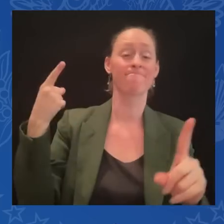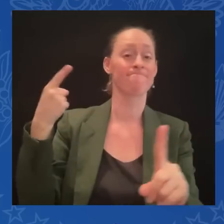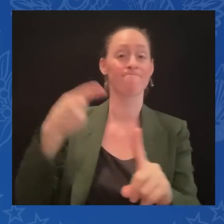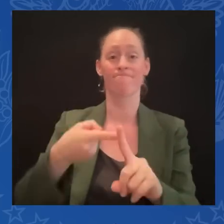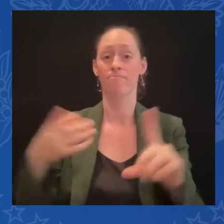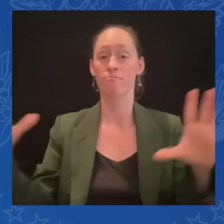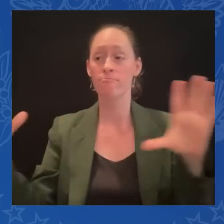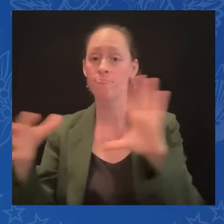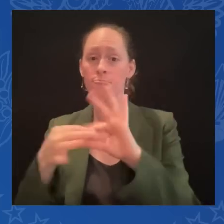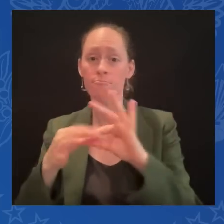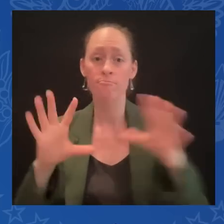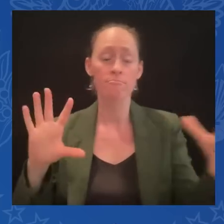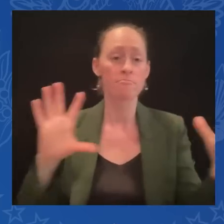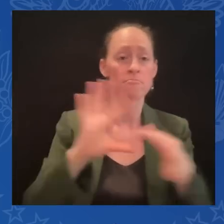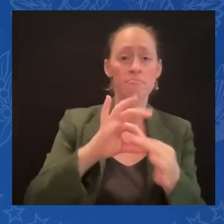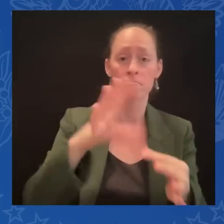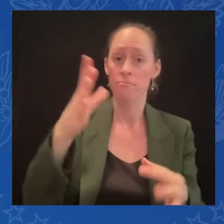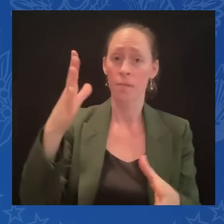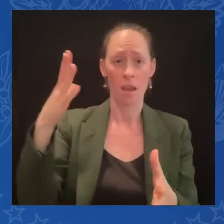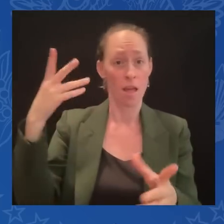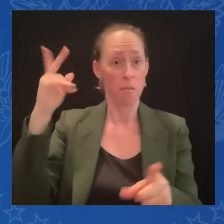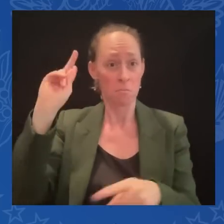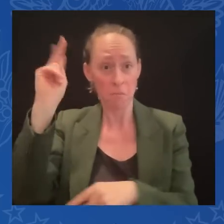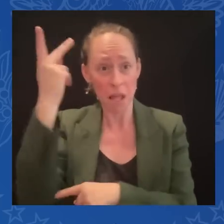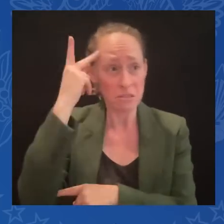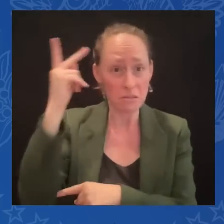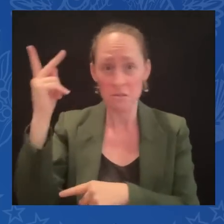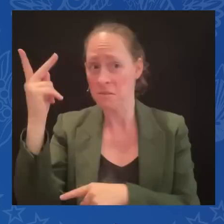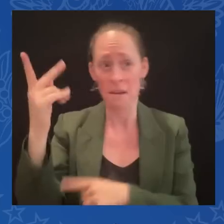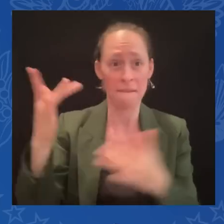"I believe every American willing to work